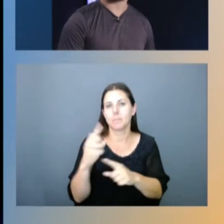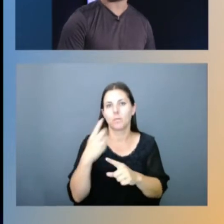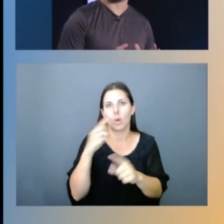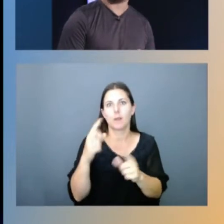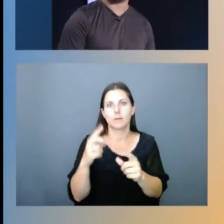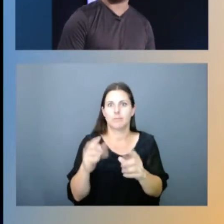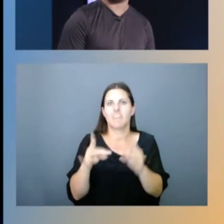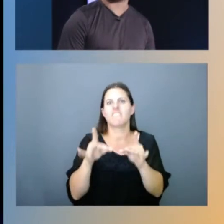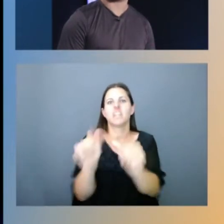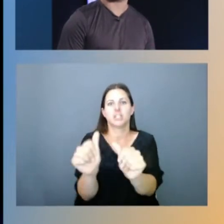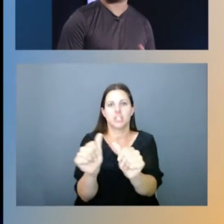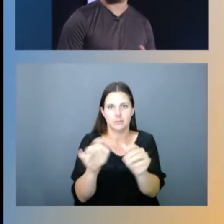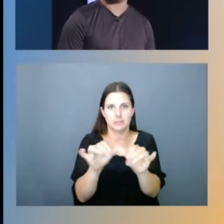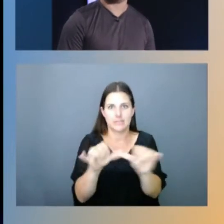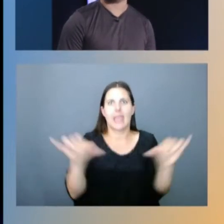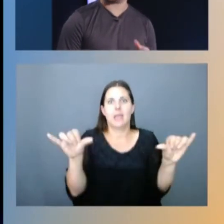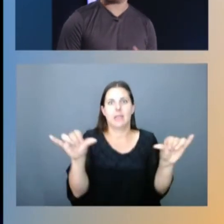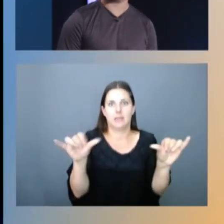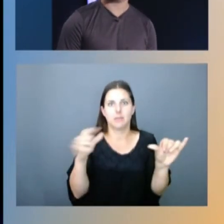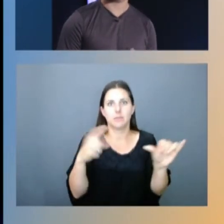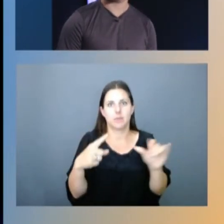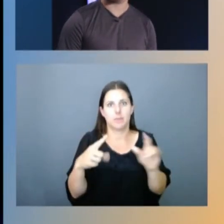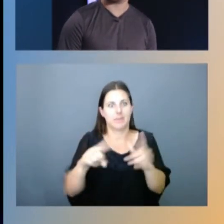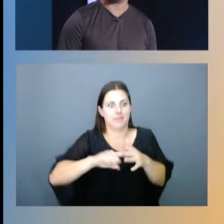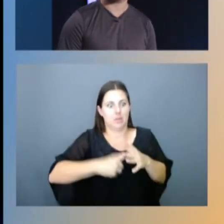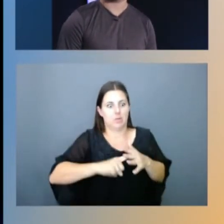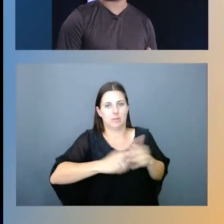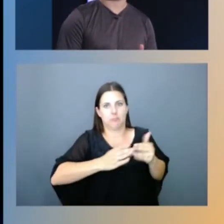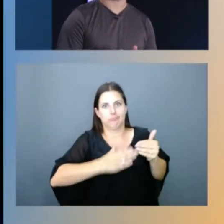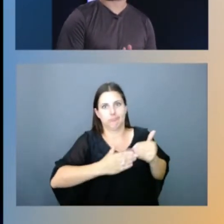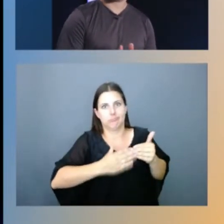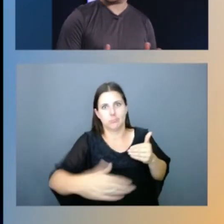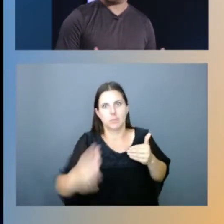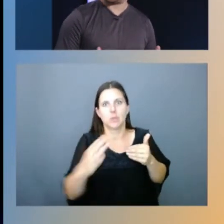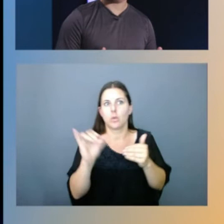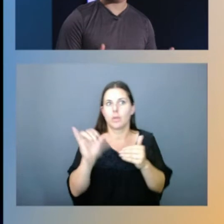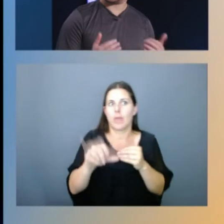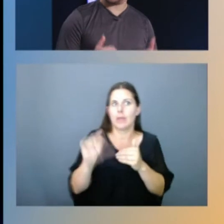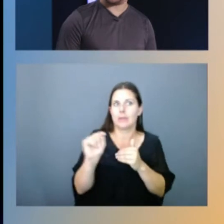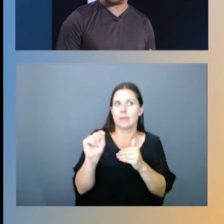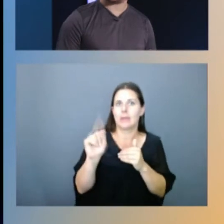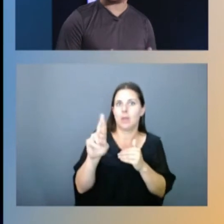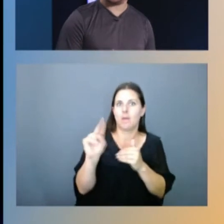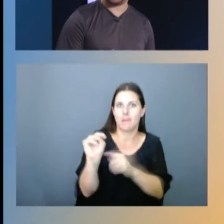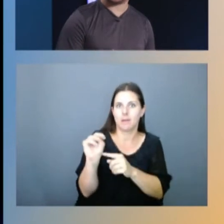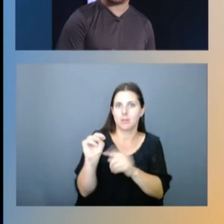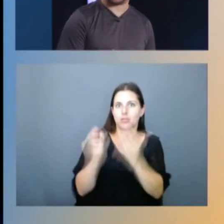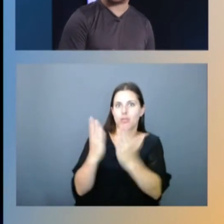So part of it is equipping the Trn1 servers with a high bandwidth, low latency interconnect